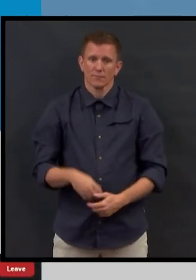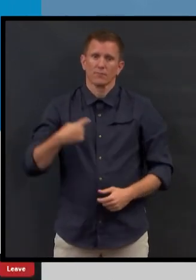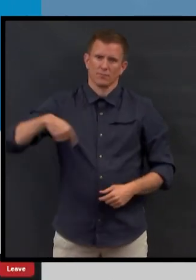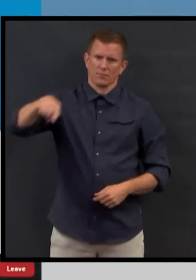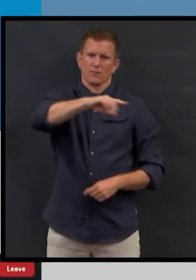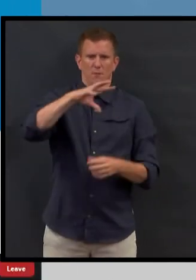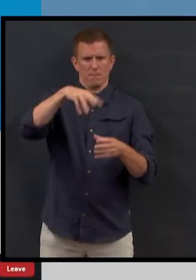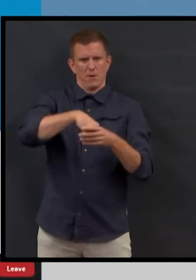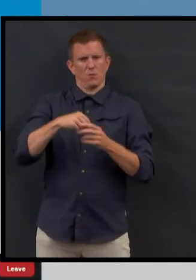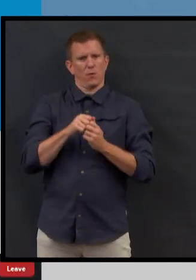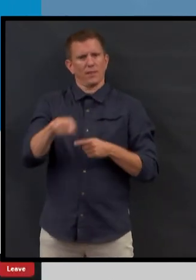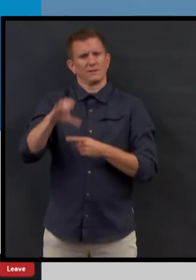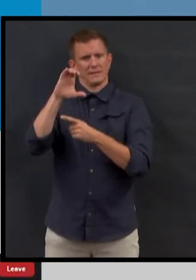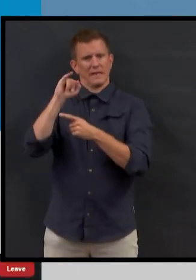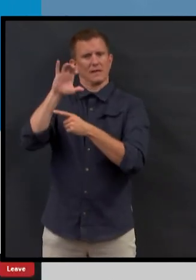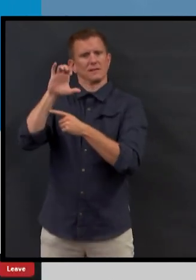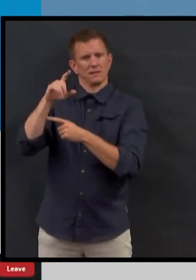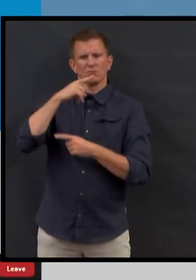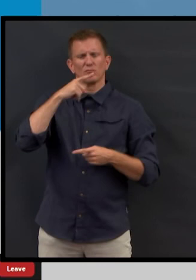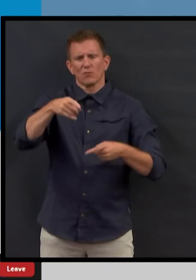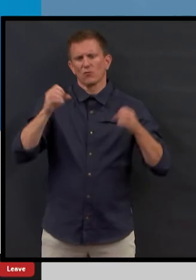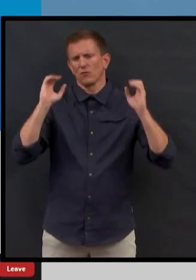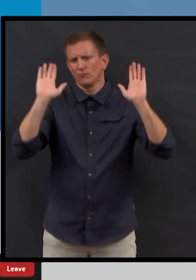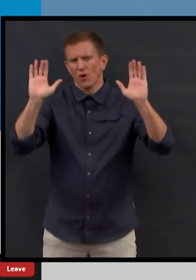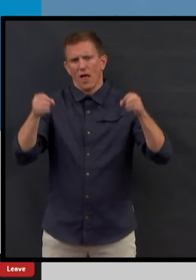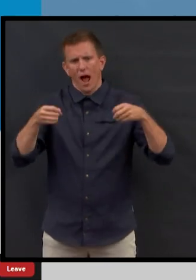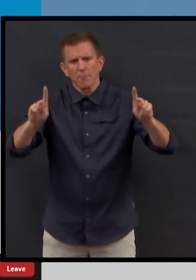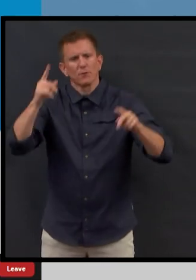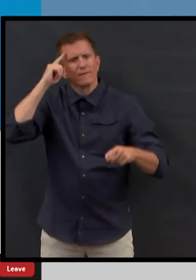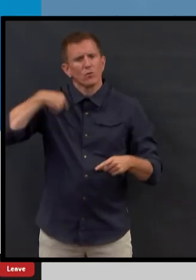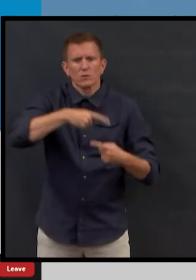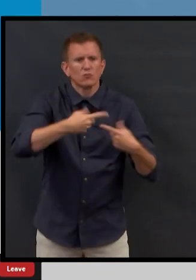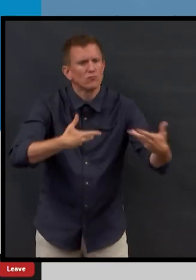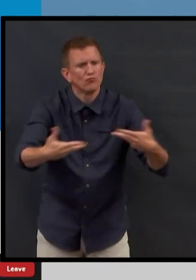us to interact and learn from one another. You all take care we'll see you next year hopefully